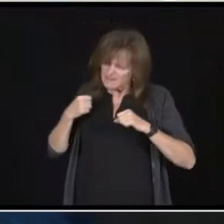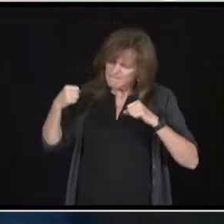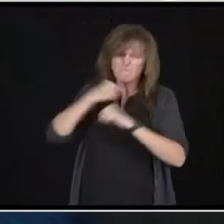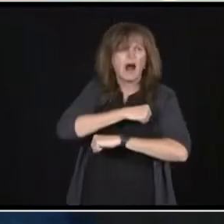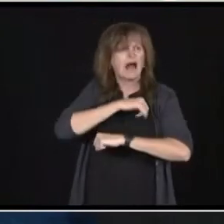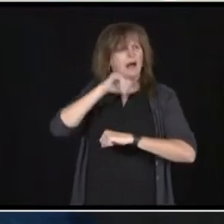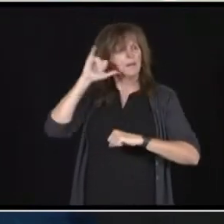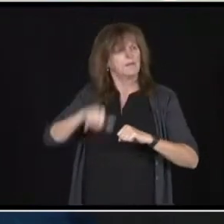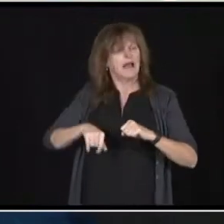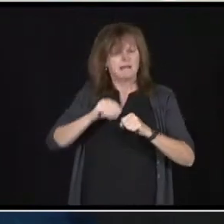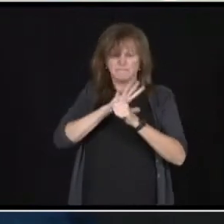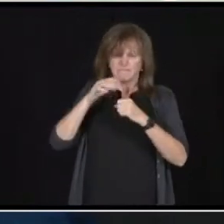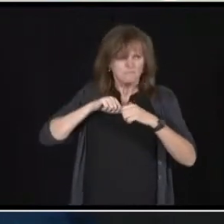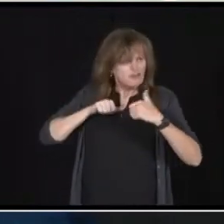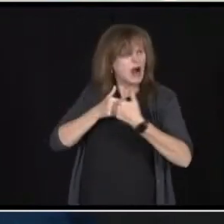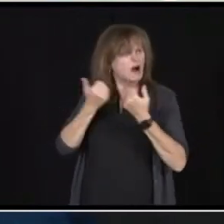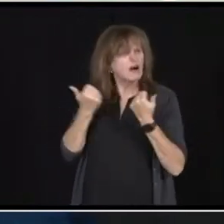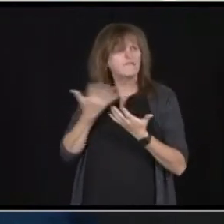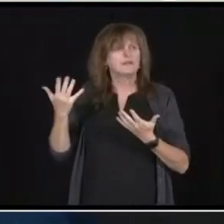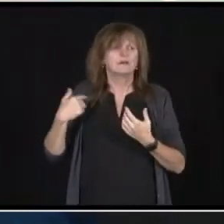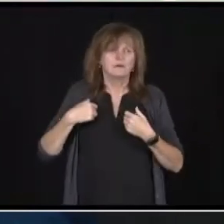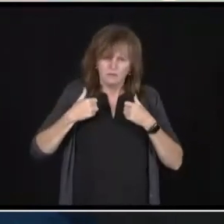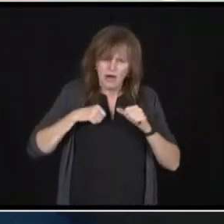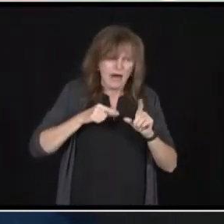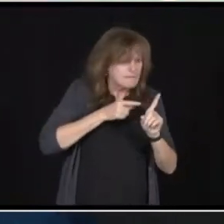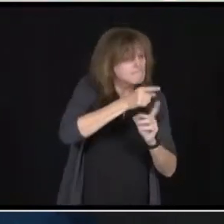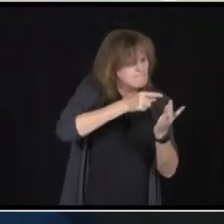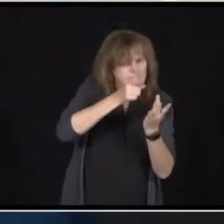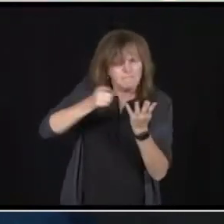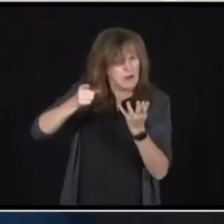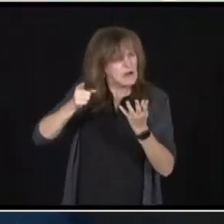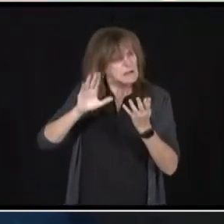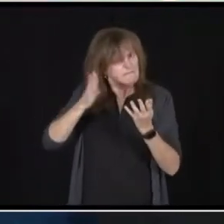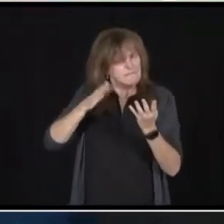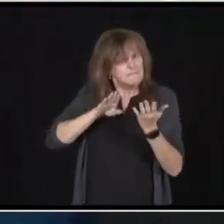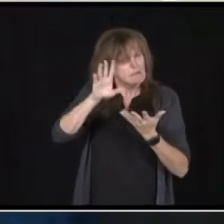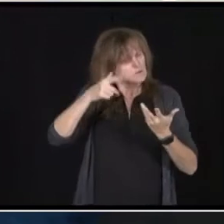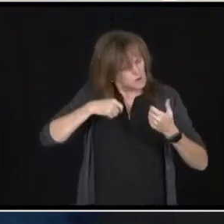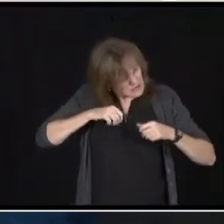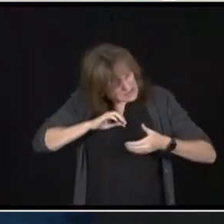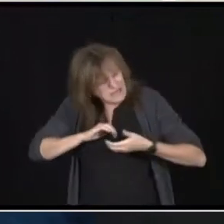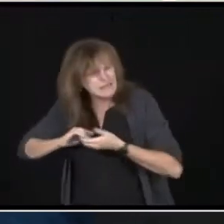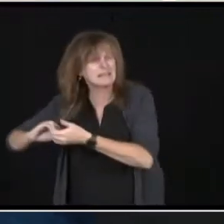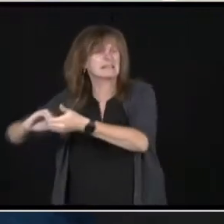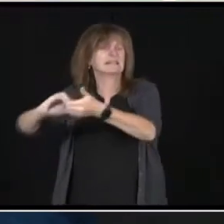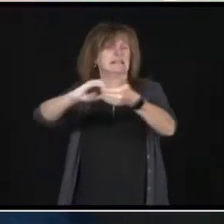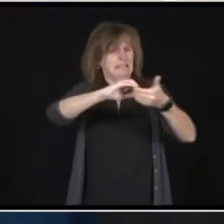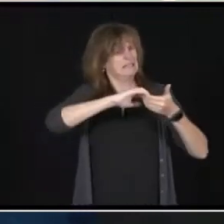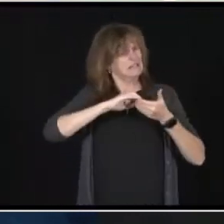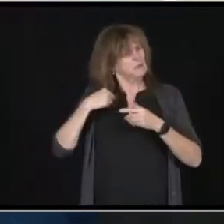We are going to win, we will fight this battle with everything we have. And in certain areas, we are winning.